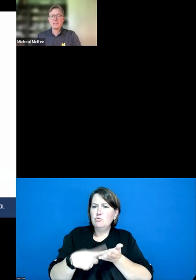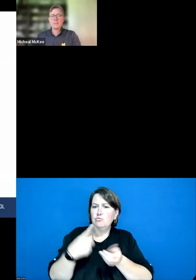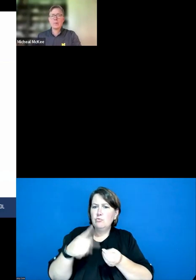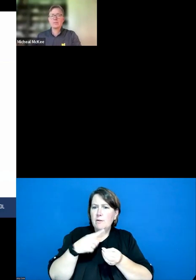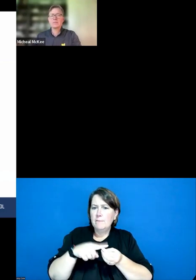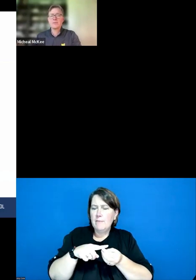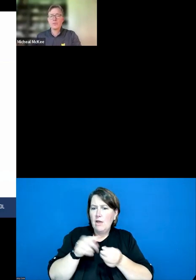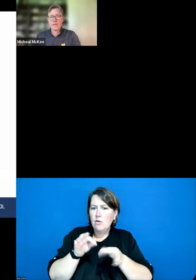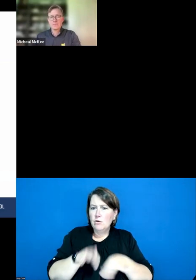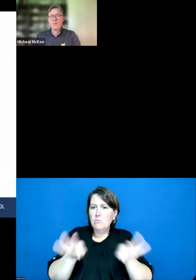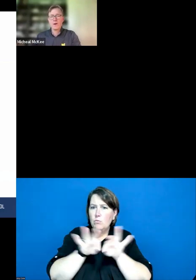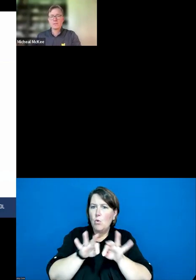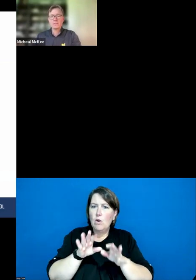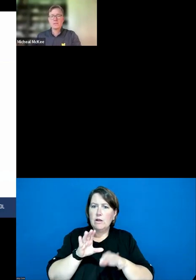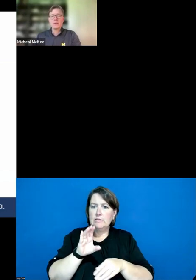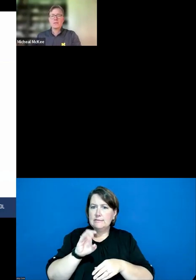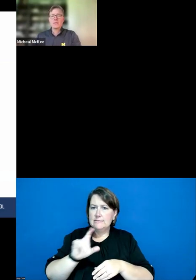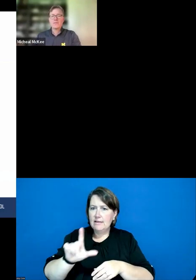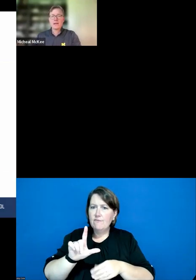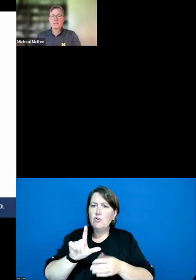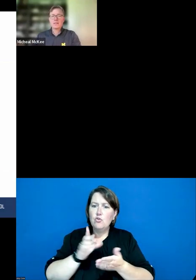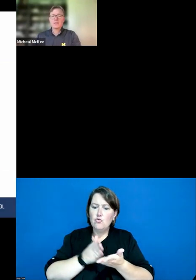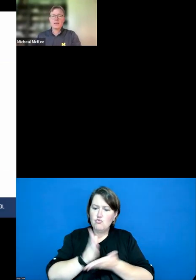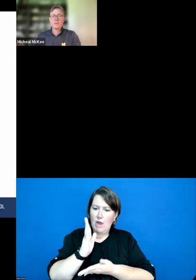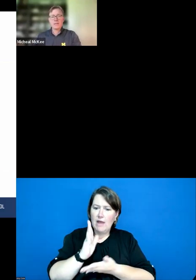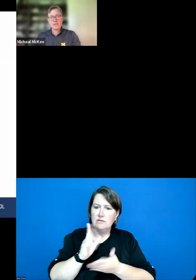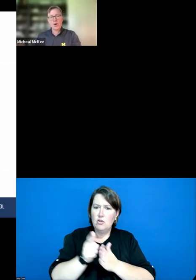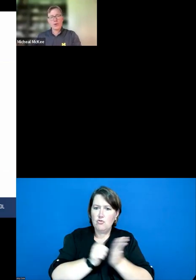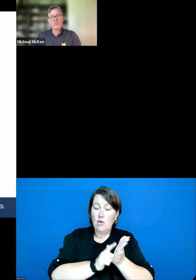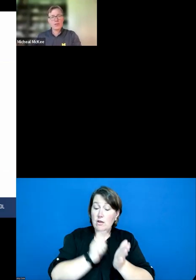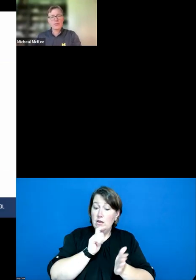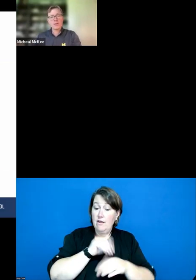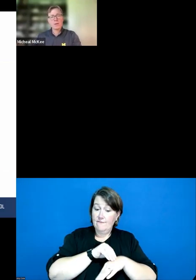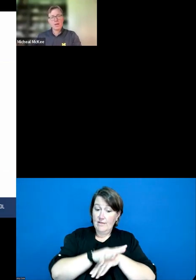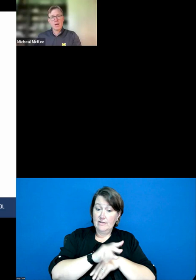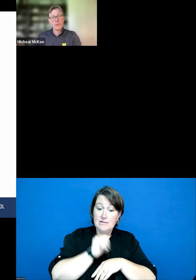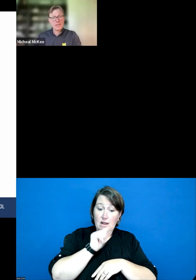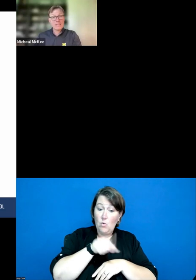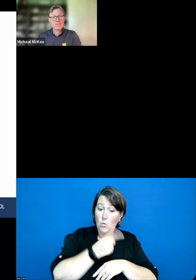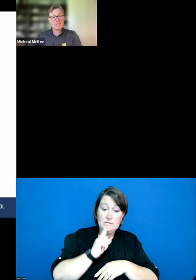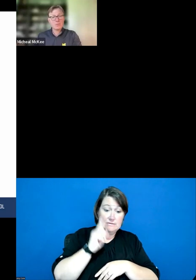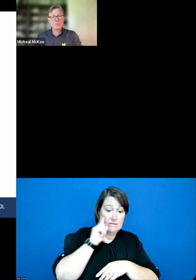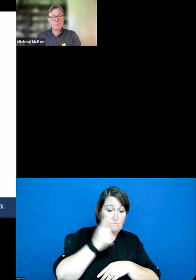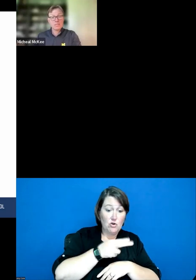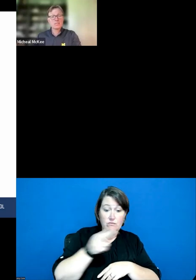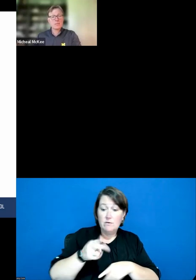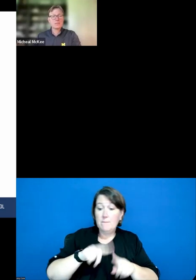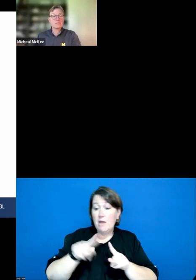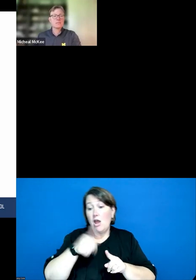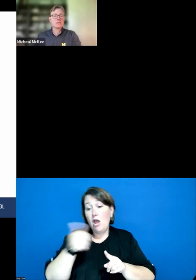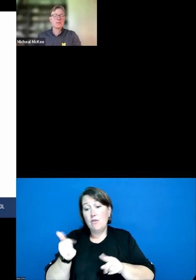the important civil rights laws that affect not only Dahartic hearing, but other individuals with disabilities.